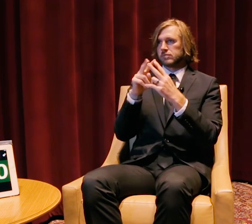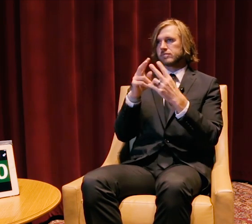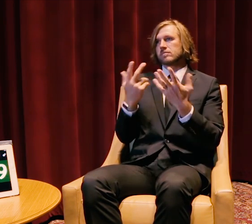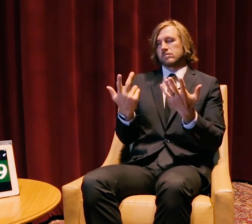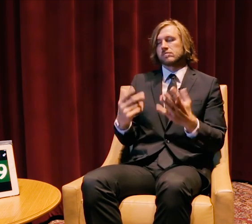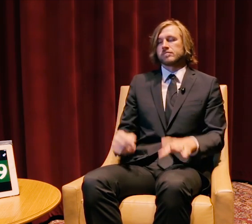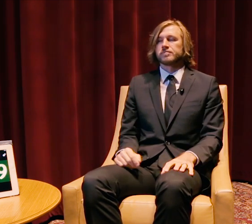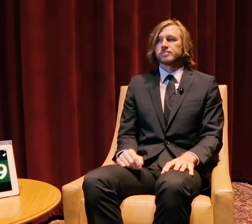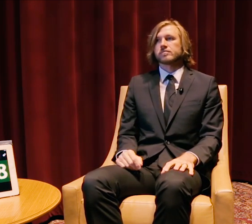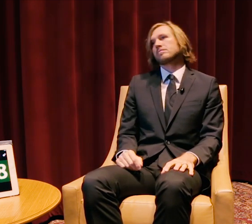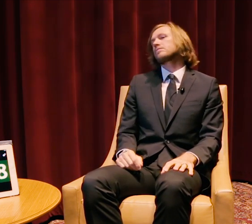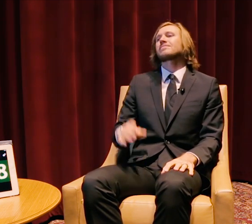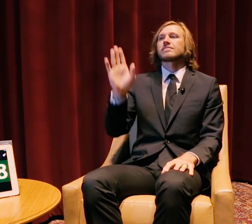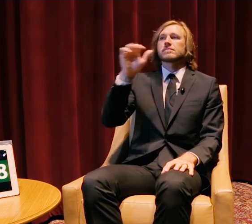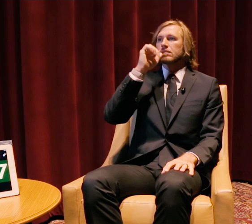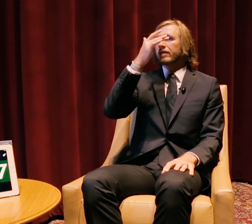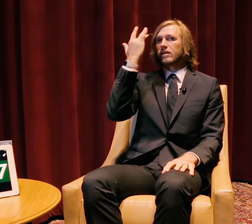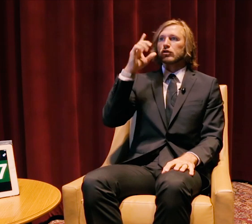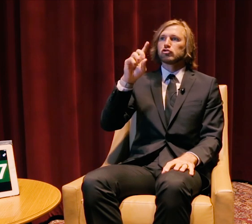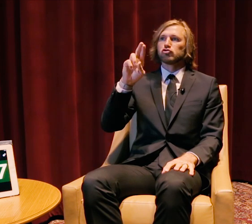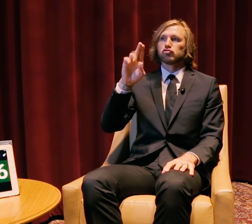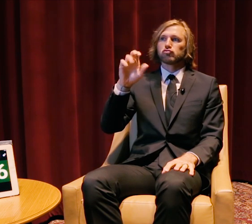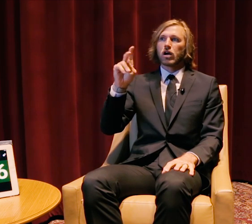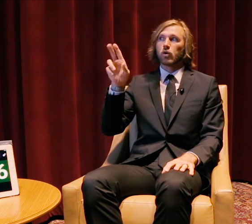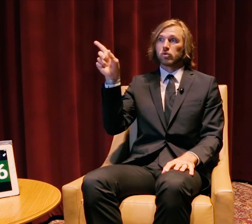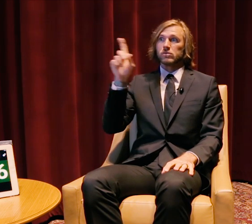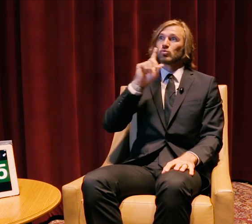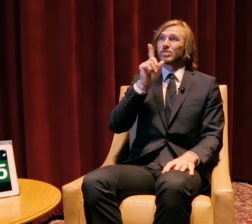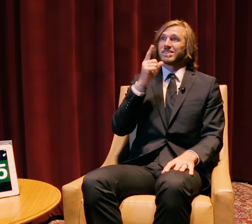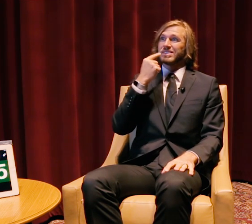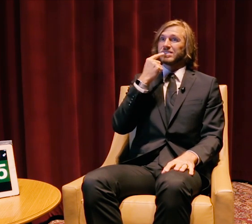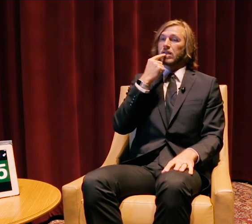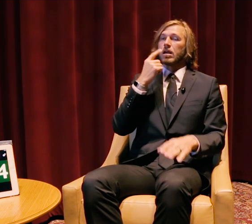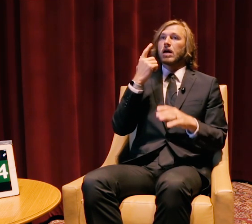And, you know, never forget Drucker, who, basically, says, the purpose,